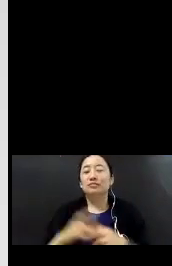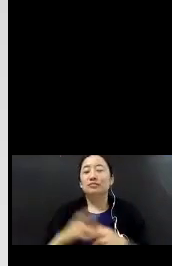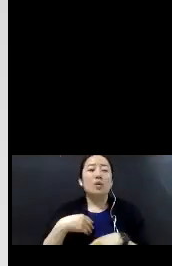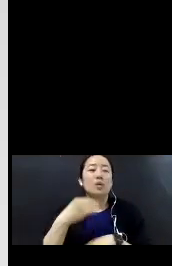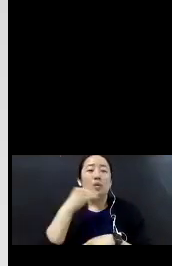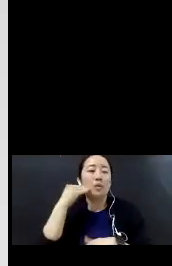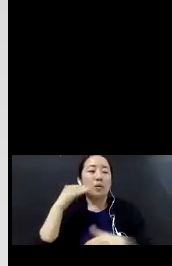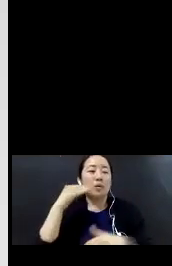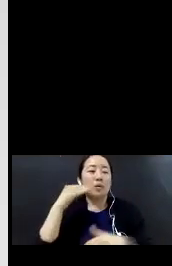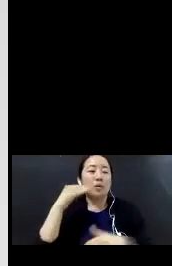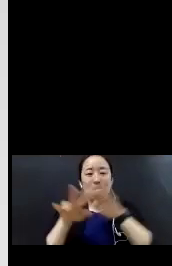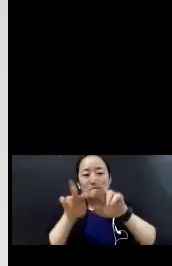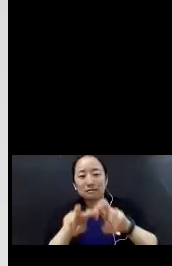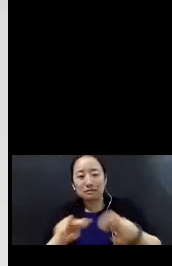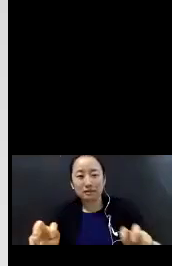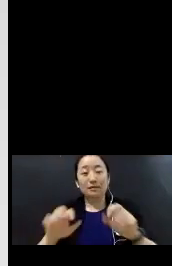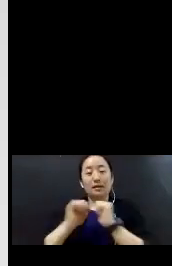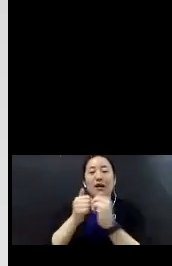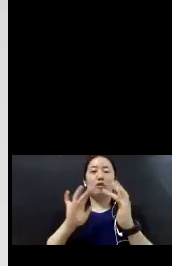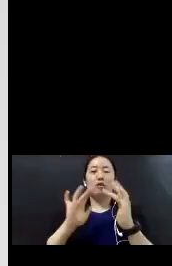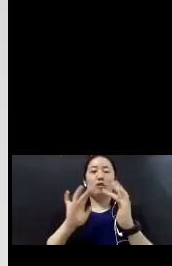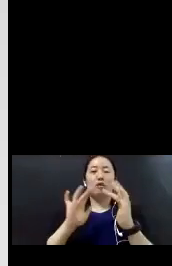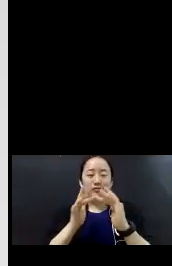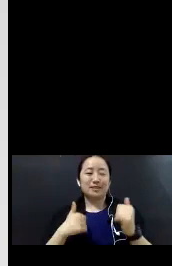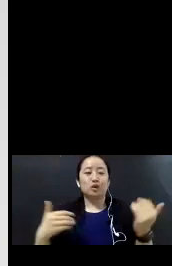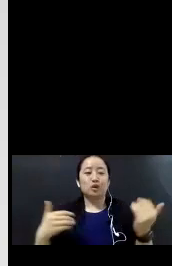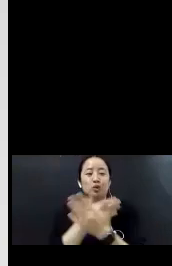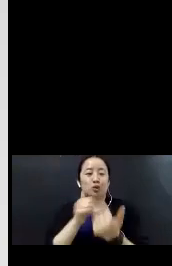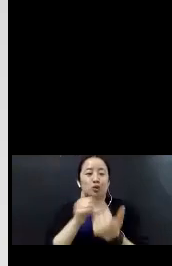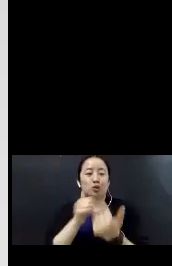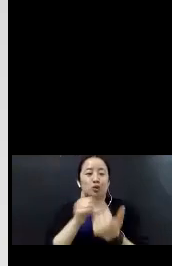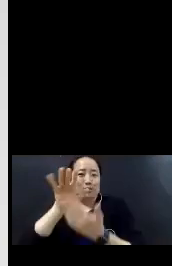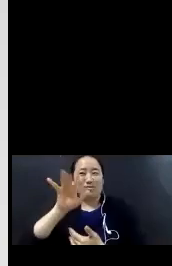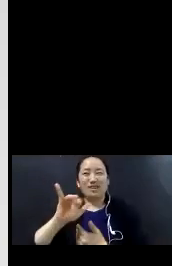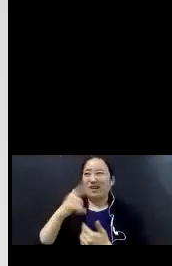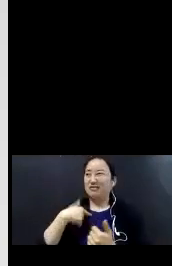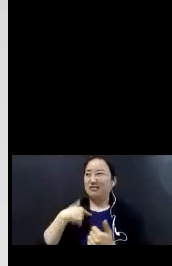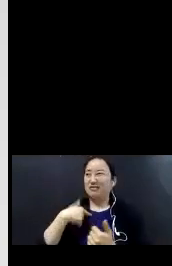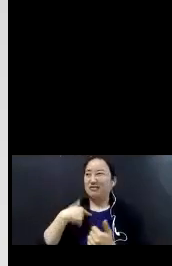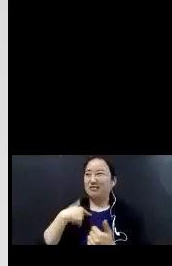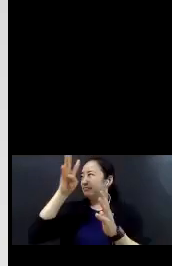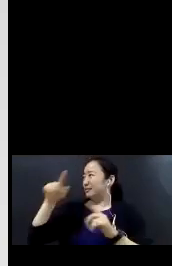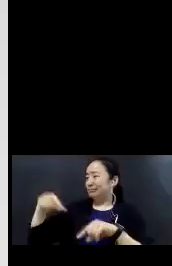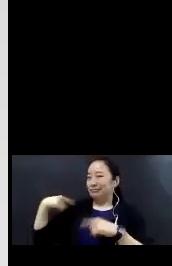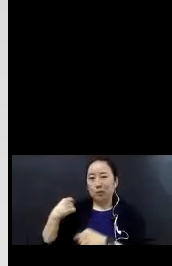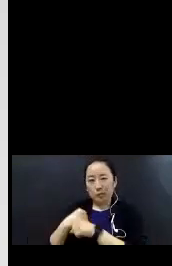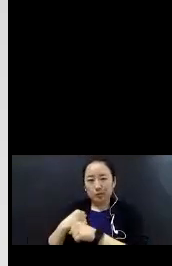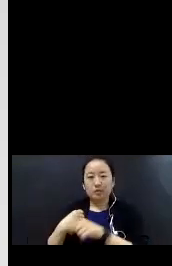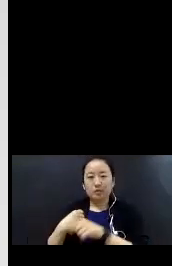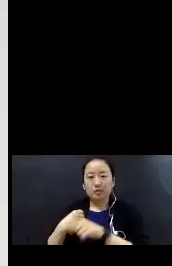WE WILL SHARE A NEW METHOD WE HAVE COME UP WITH AND IMPLEMENTED OVER THE PAST YEAR. HOPEFULLY IT WILL BE USEFUL INFORMATION FOR YOU,